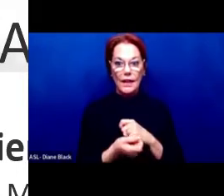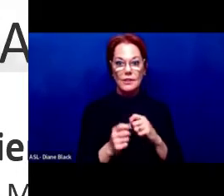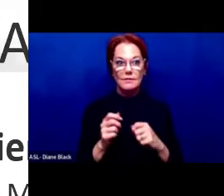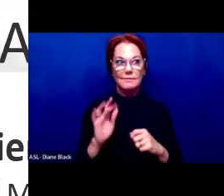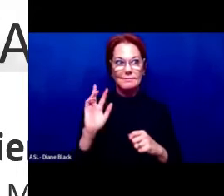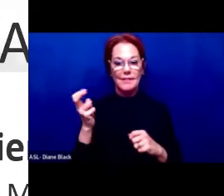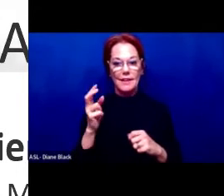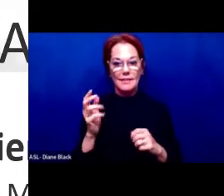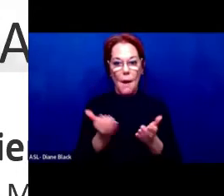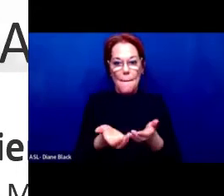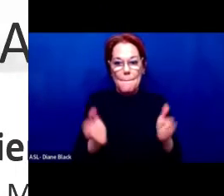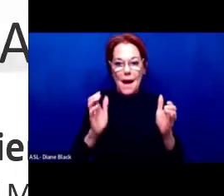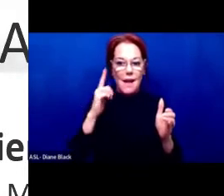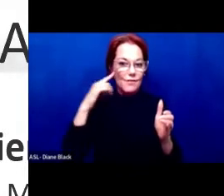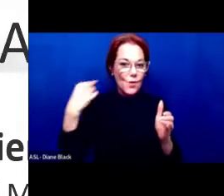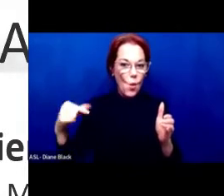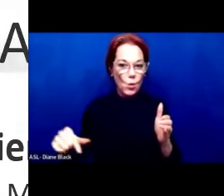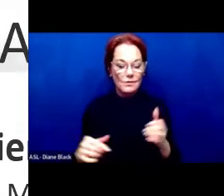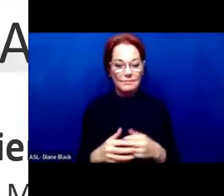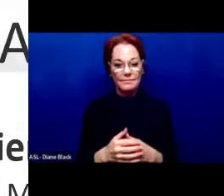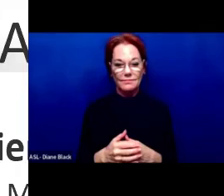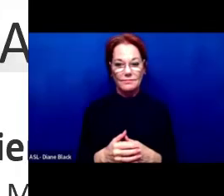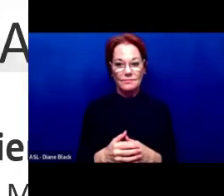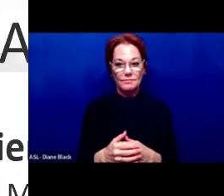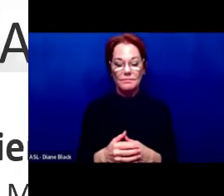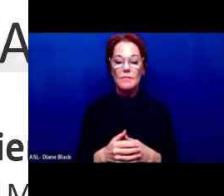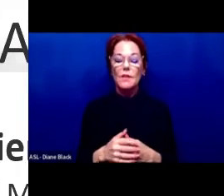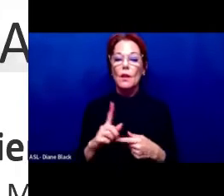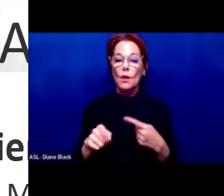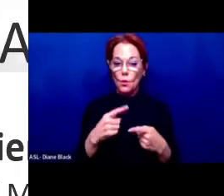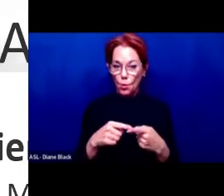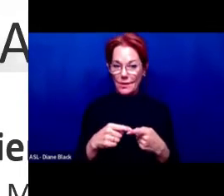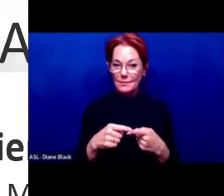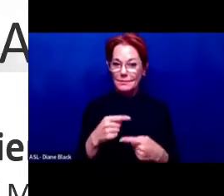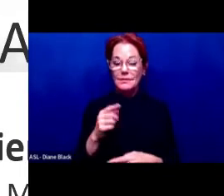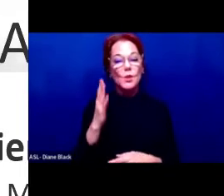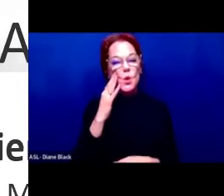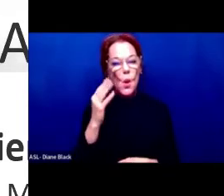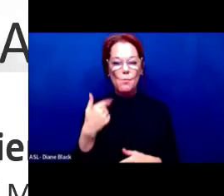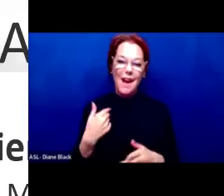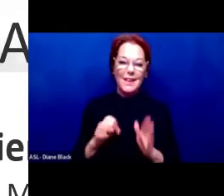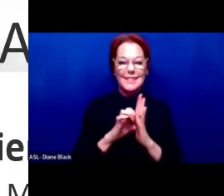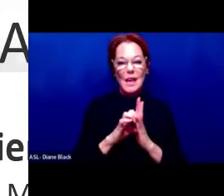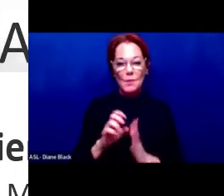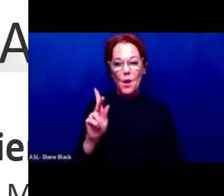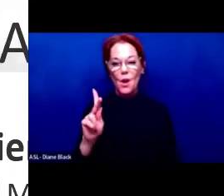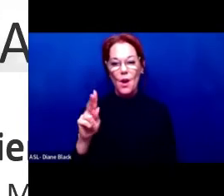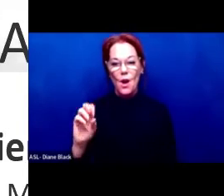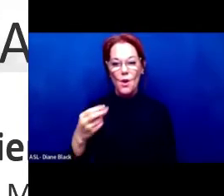that. But like I mentioned to when you do Kohl's cash, you have to only spend that money at Kohl's. But when you do the